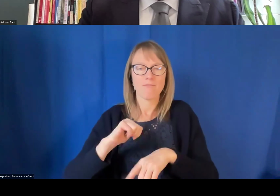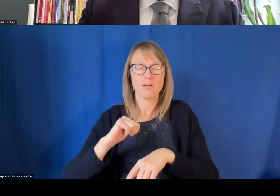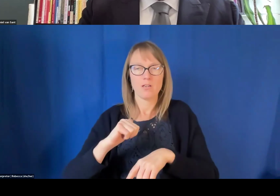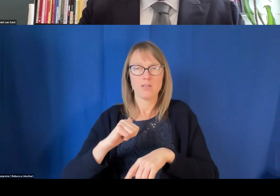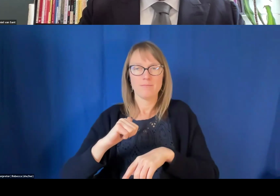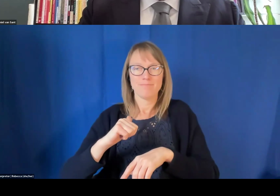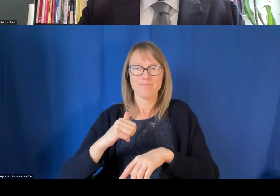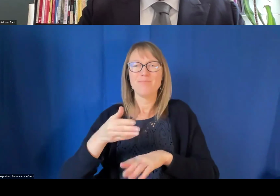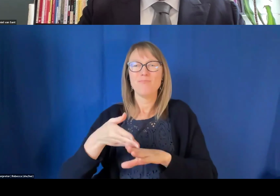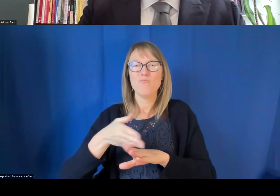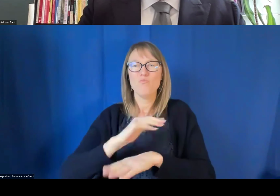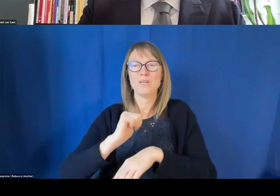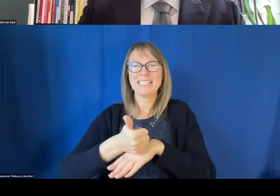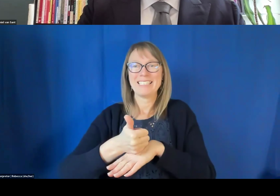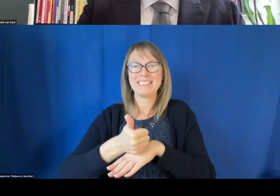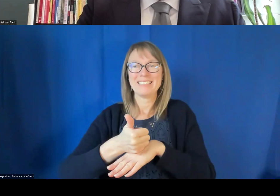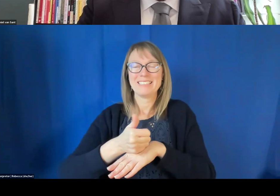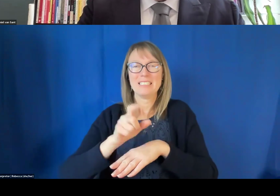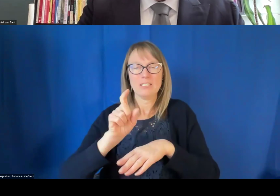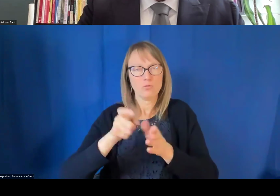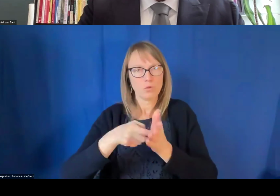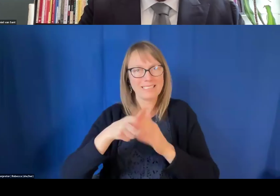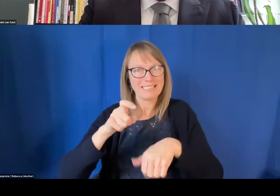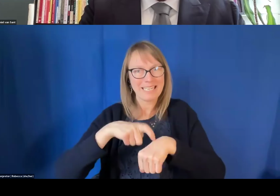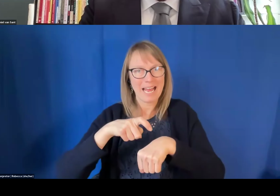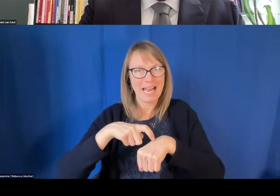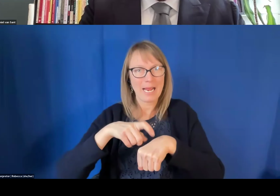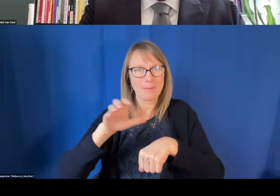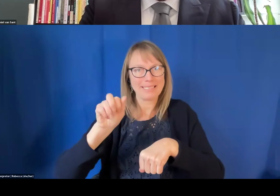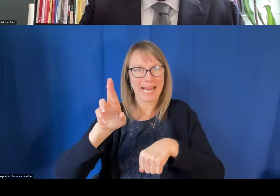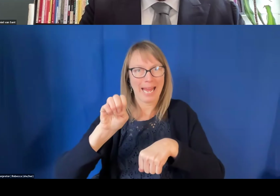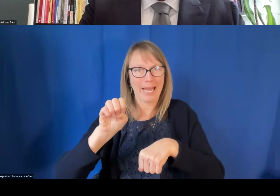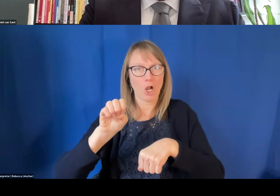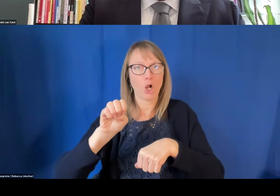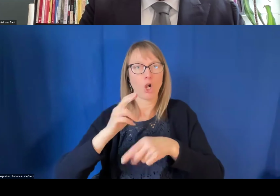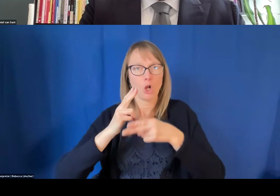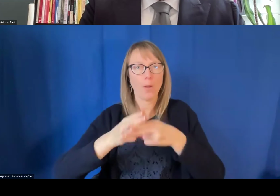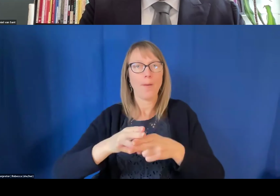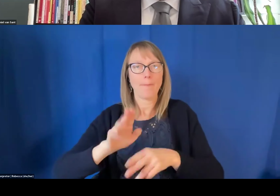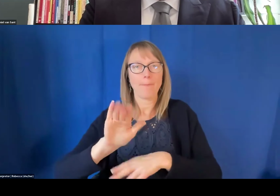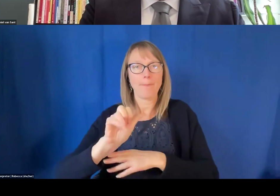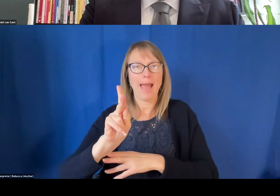and a little bit more cost to make sure the backbone infrastructure is set up within some